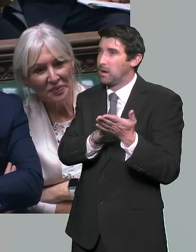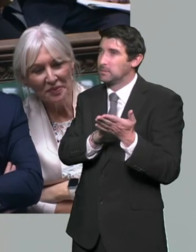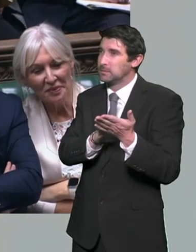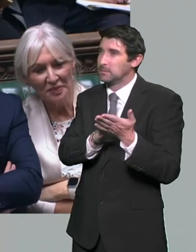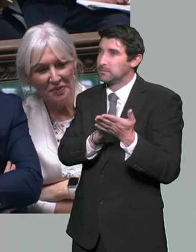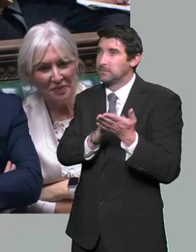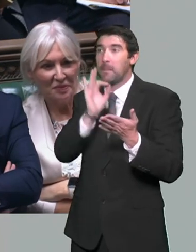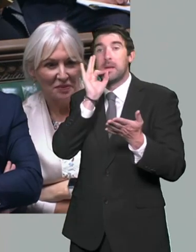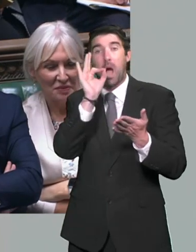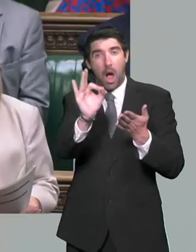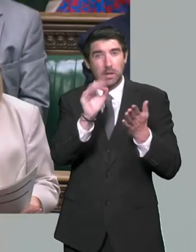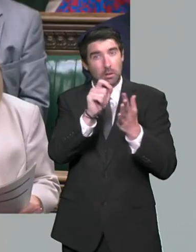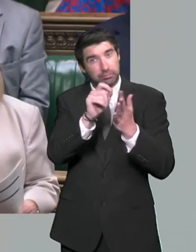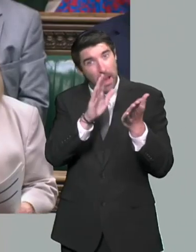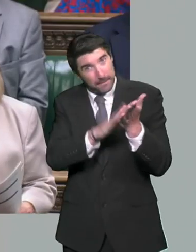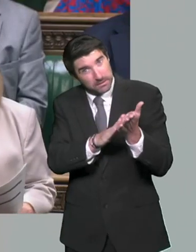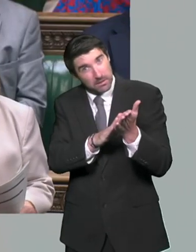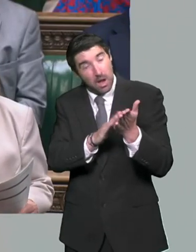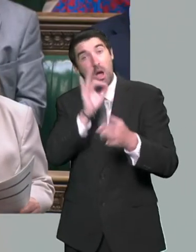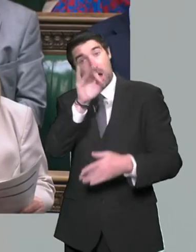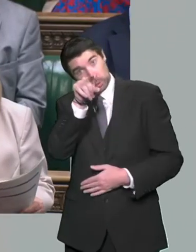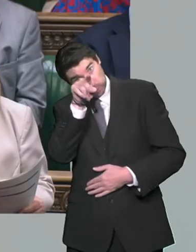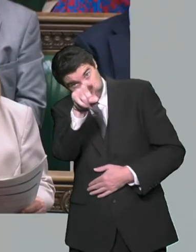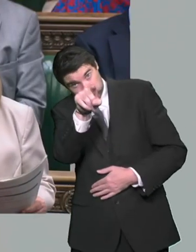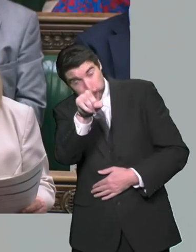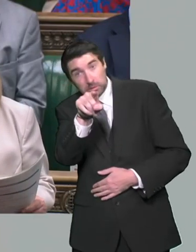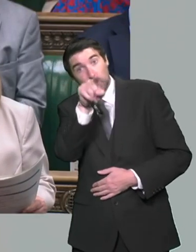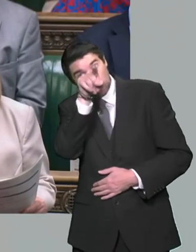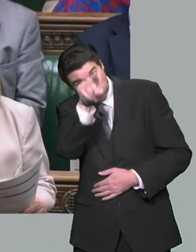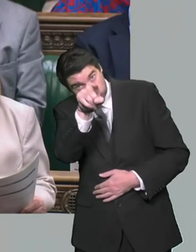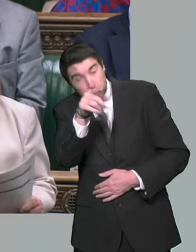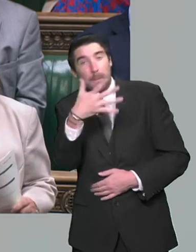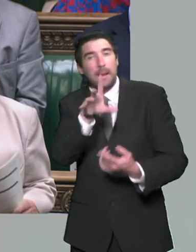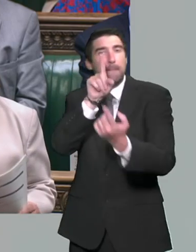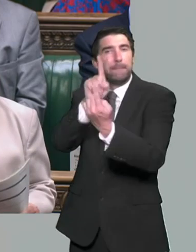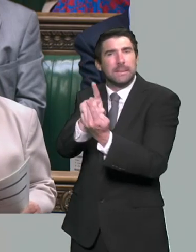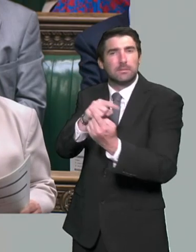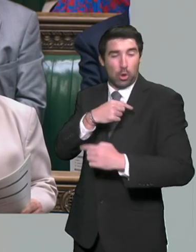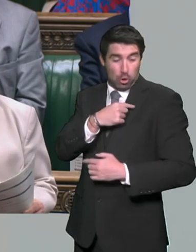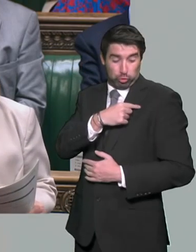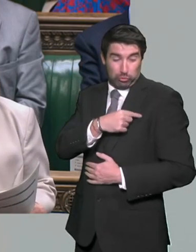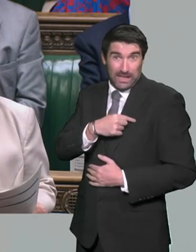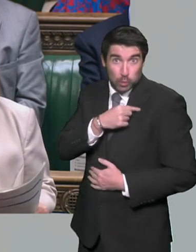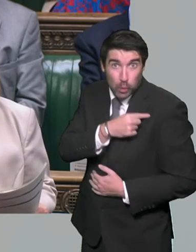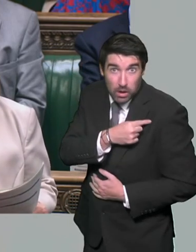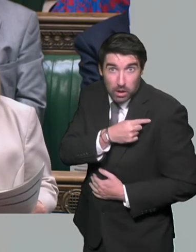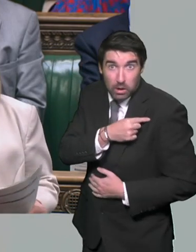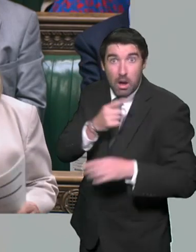I ask the Prime Minister: has he met trade unions and employers in the rail industry